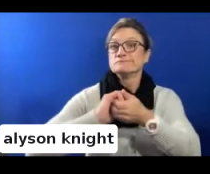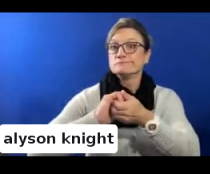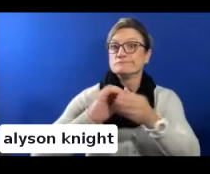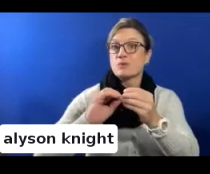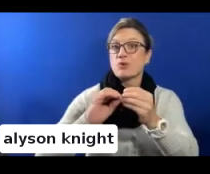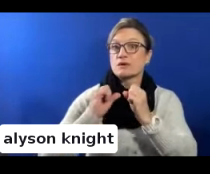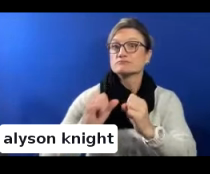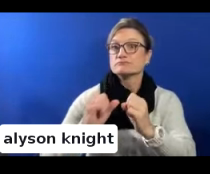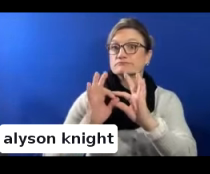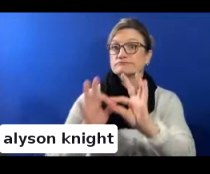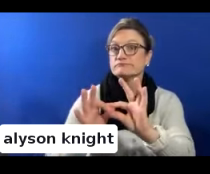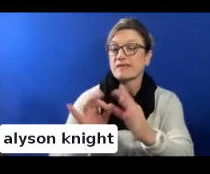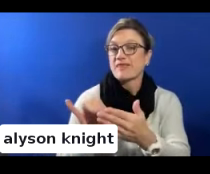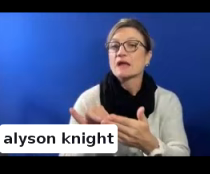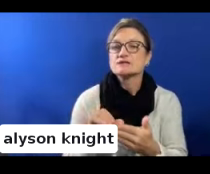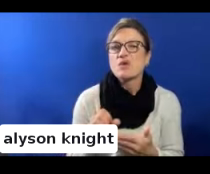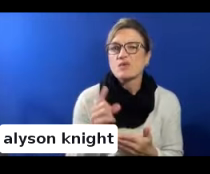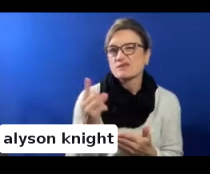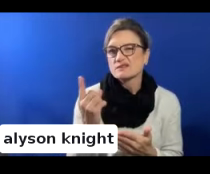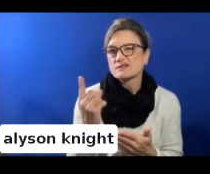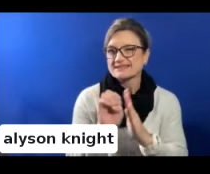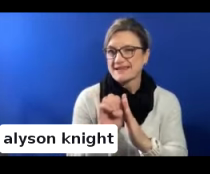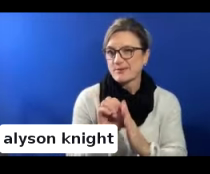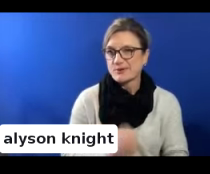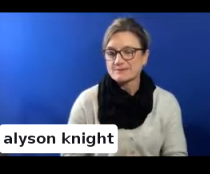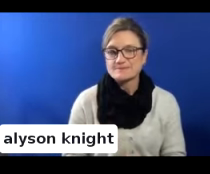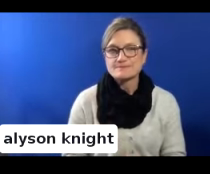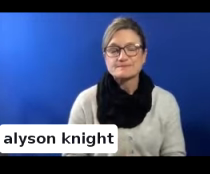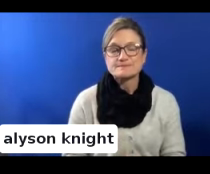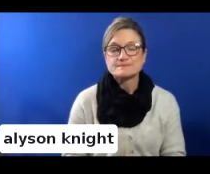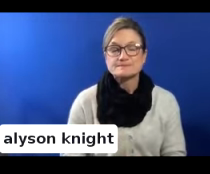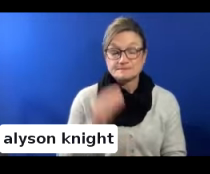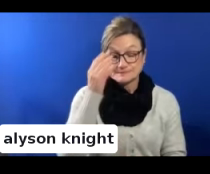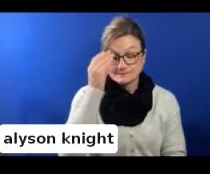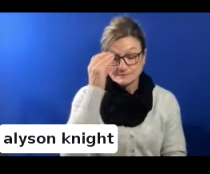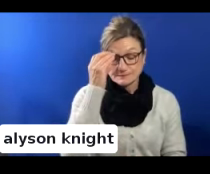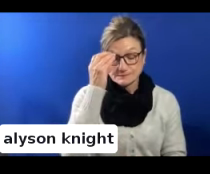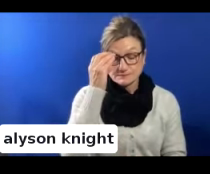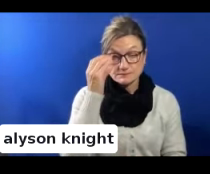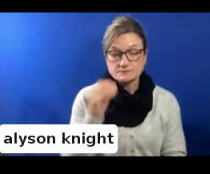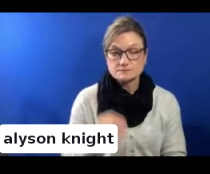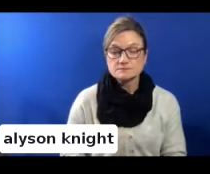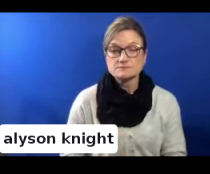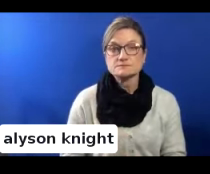That's a sample response or a lesson learned.